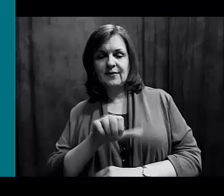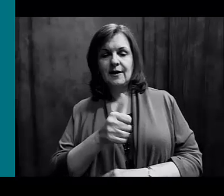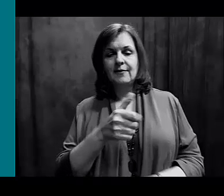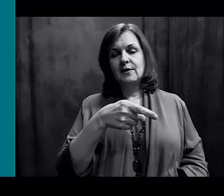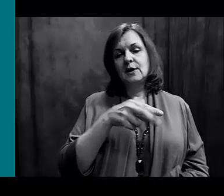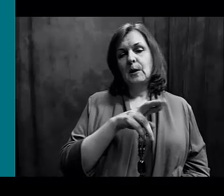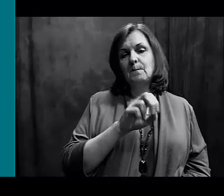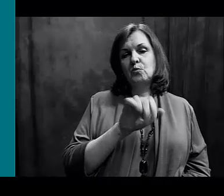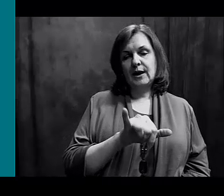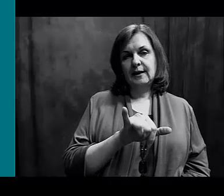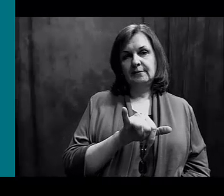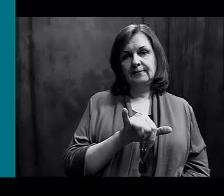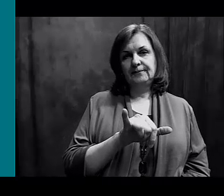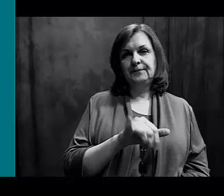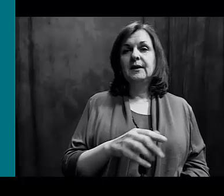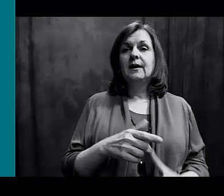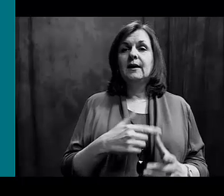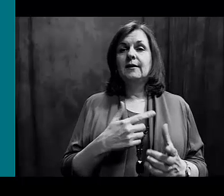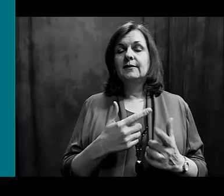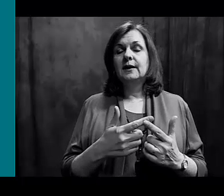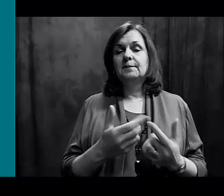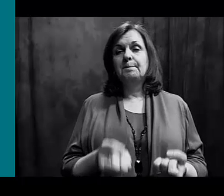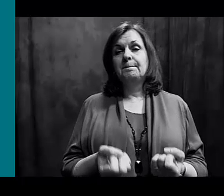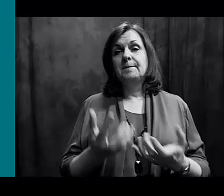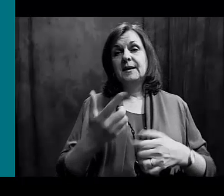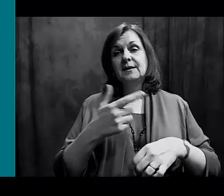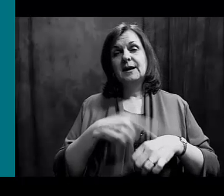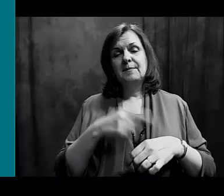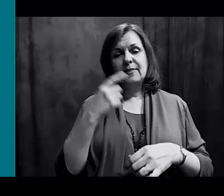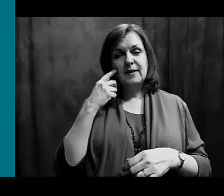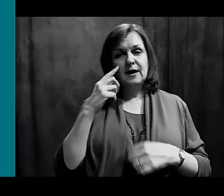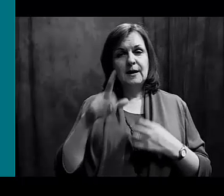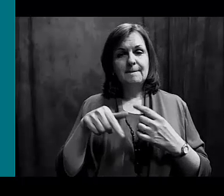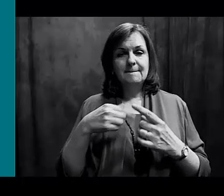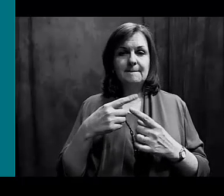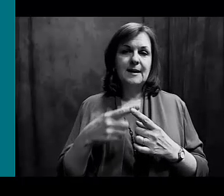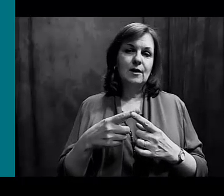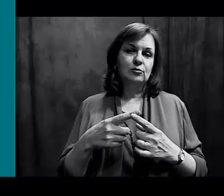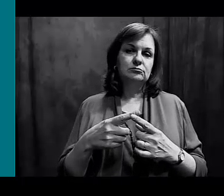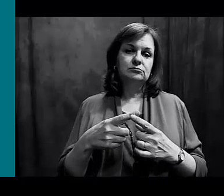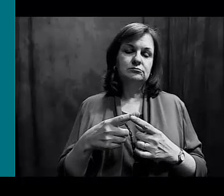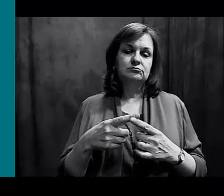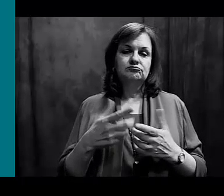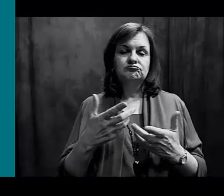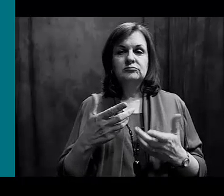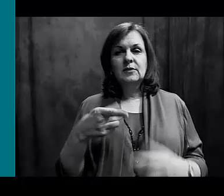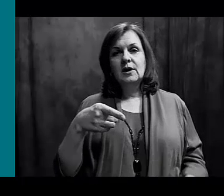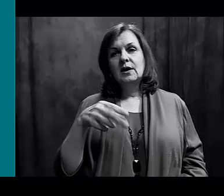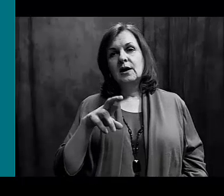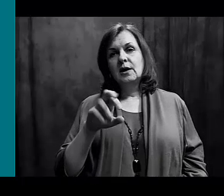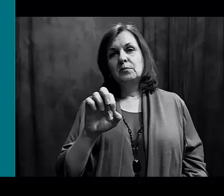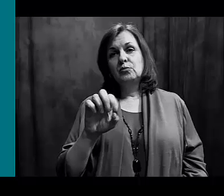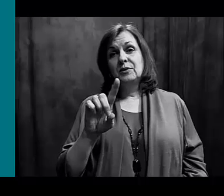and so in many cases we think about the difference being simply that with predation